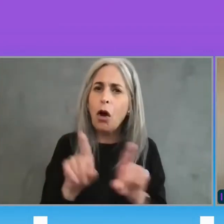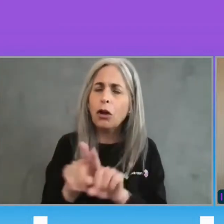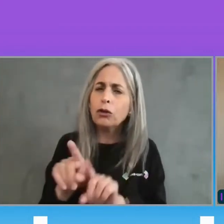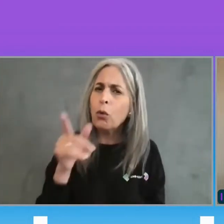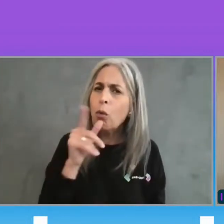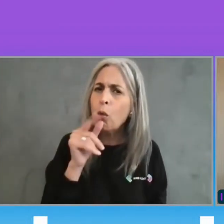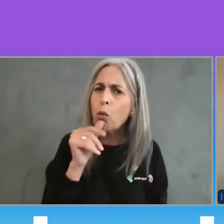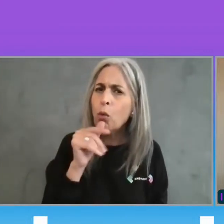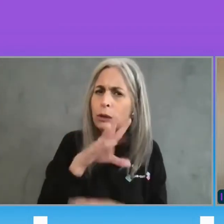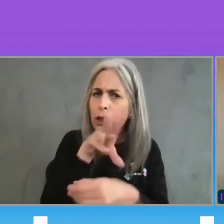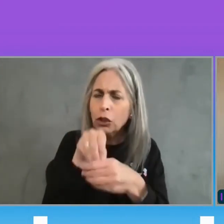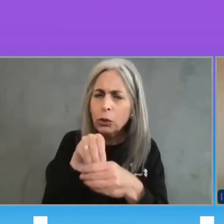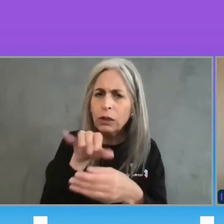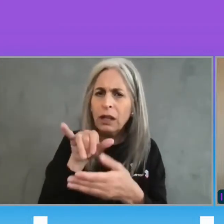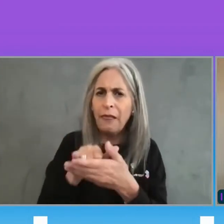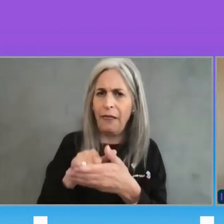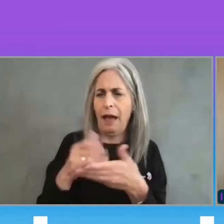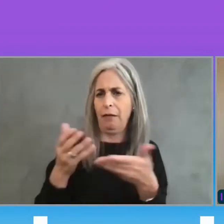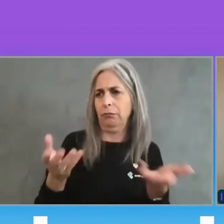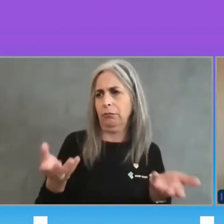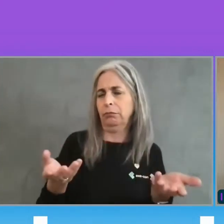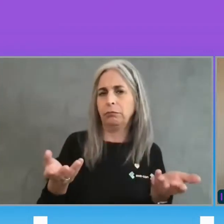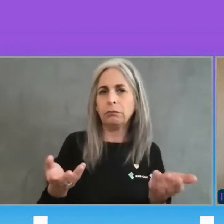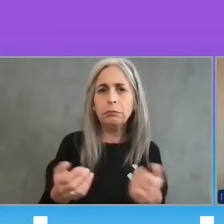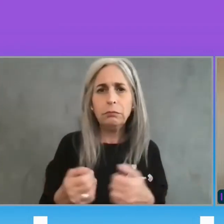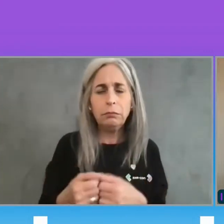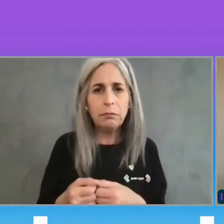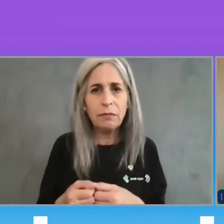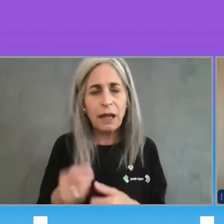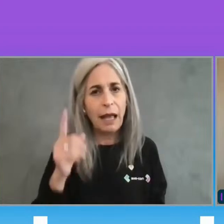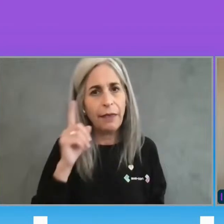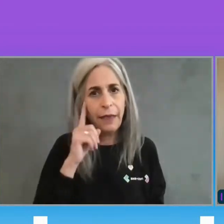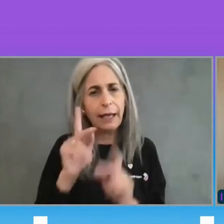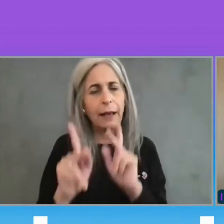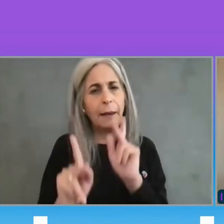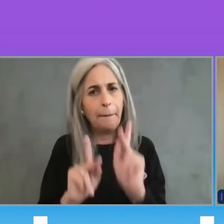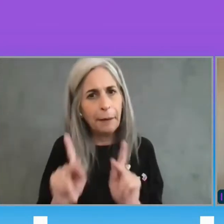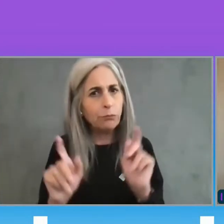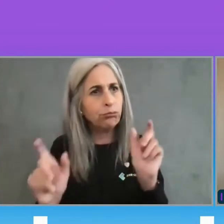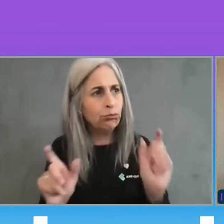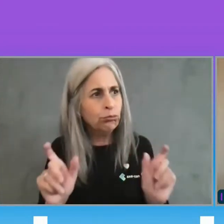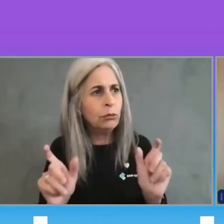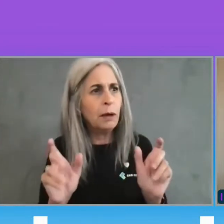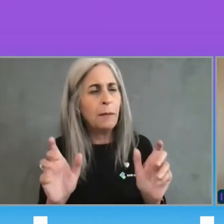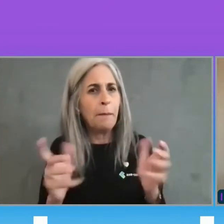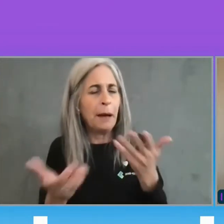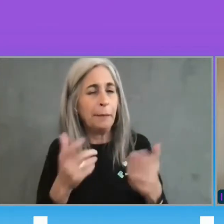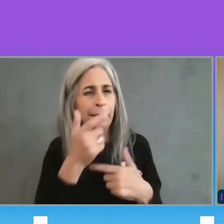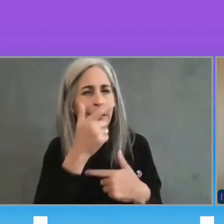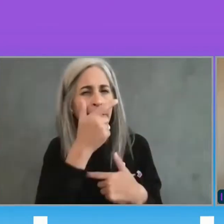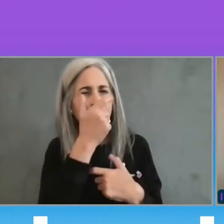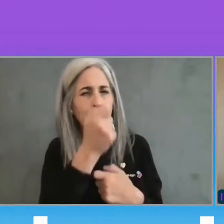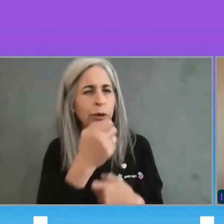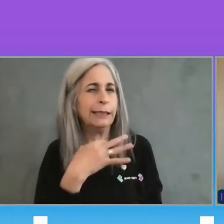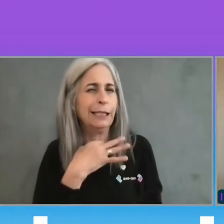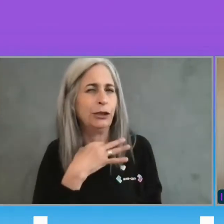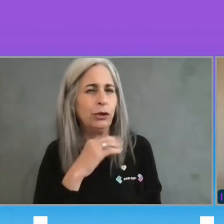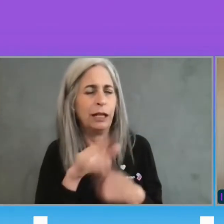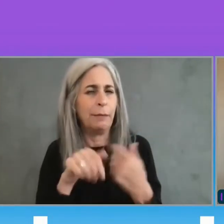who who is included in it, or that, I think, is what people may, might be really interested